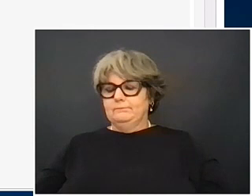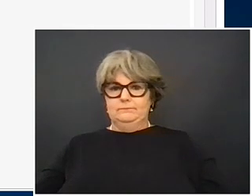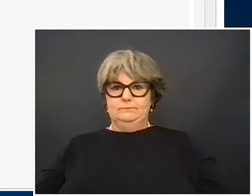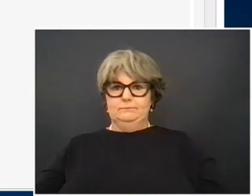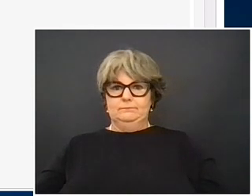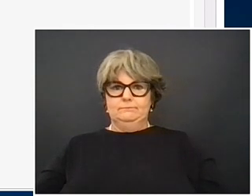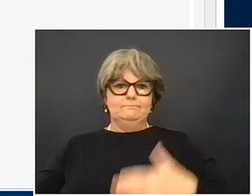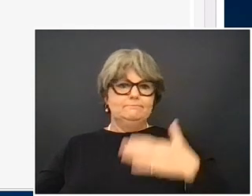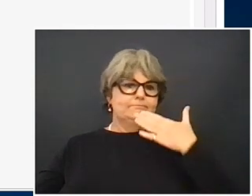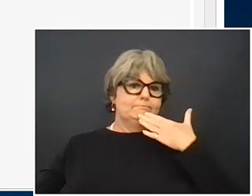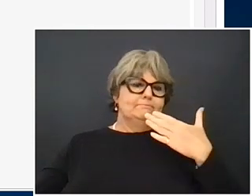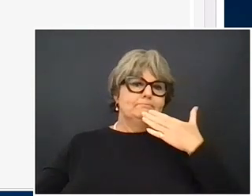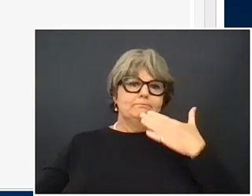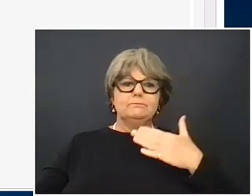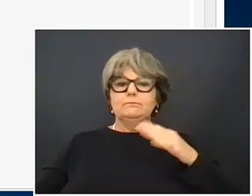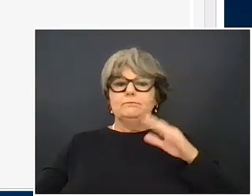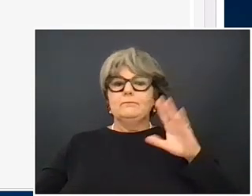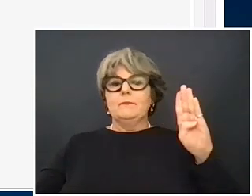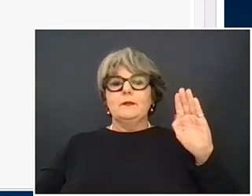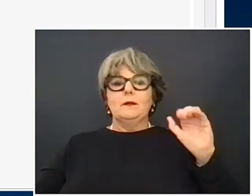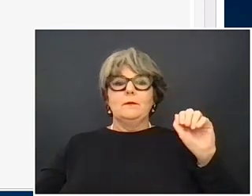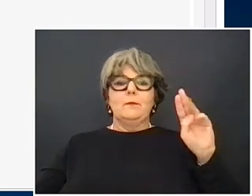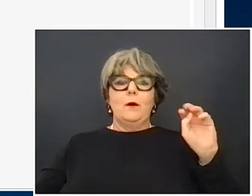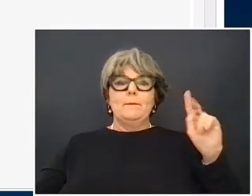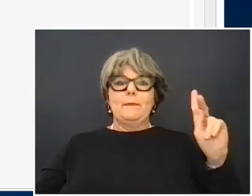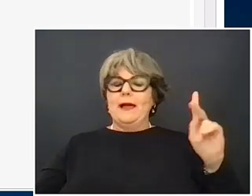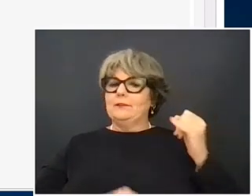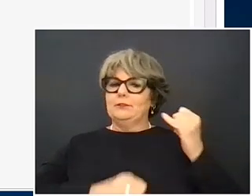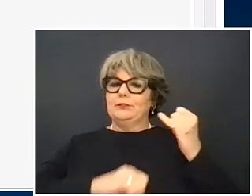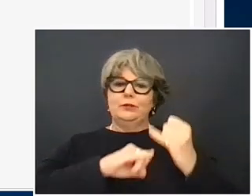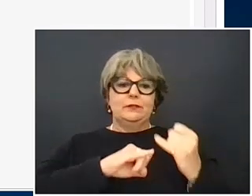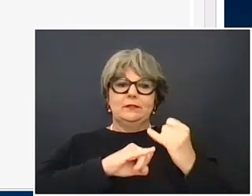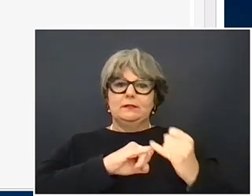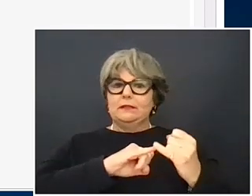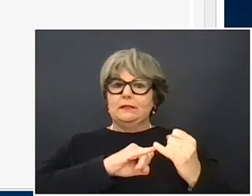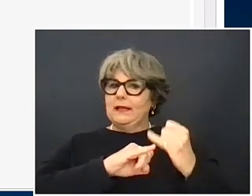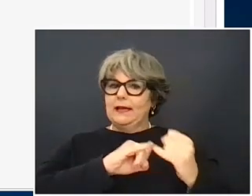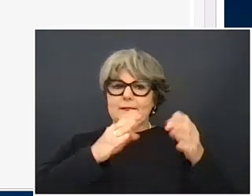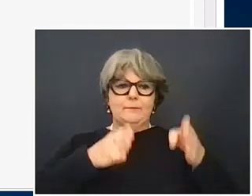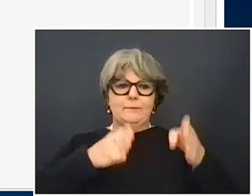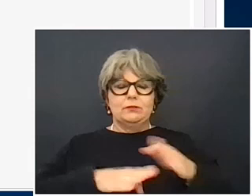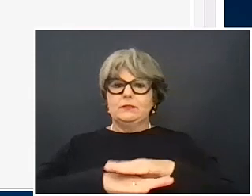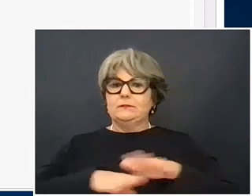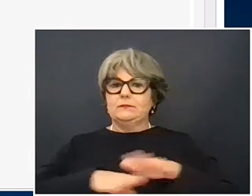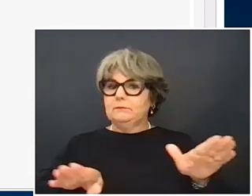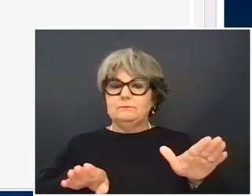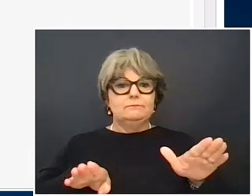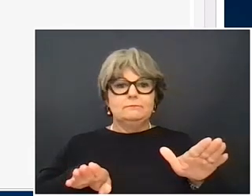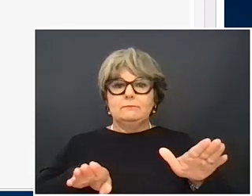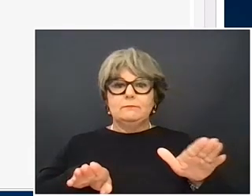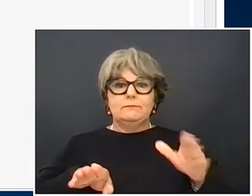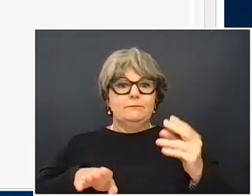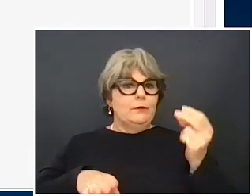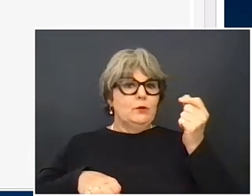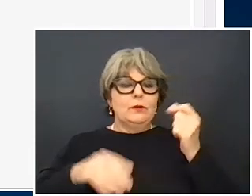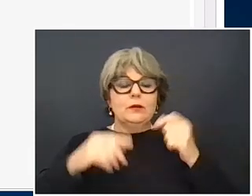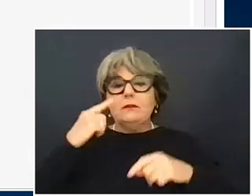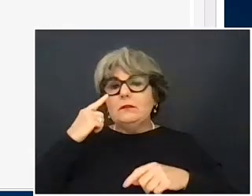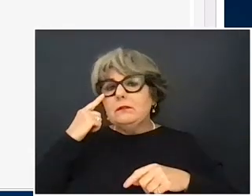Thanks. Barmak, Laura was indicated as the last speaker. Do you have something very quick? Yeah, very briefly, I just want to remind